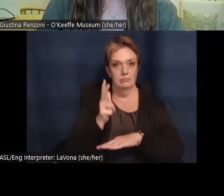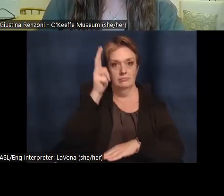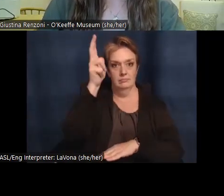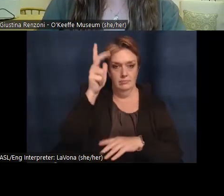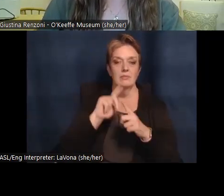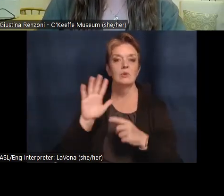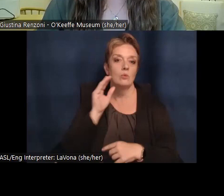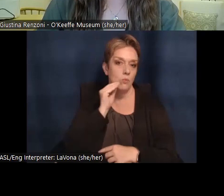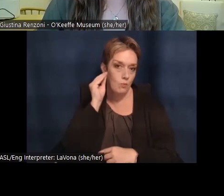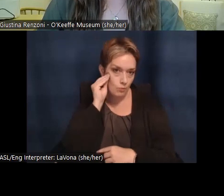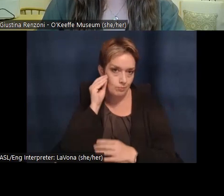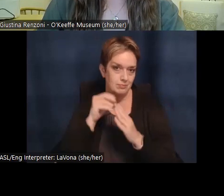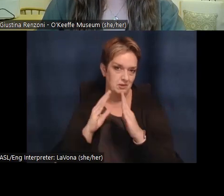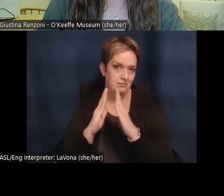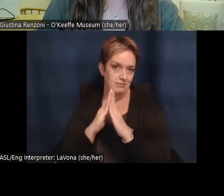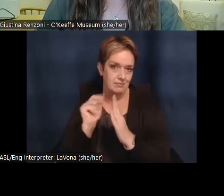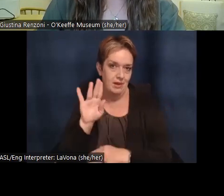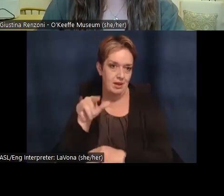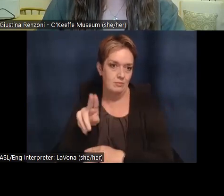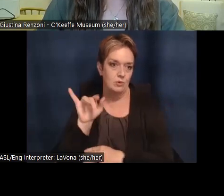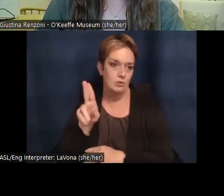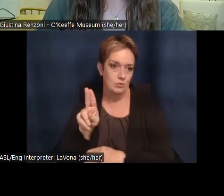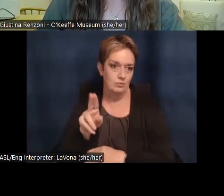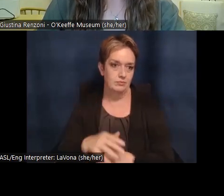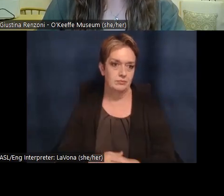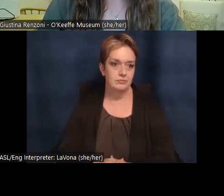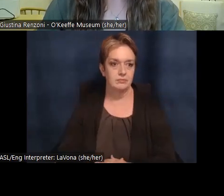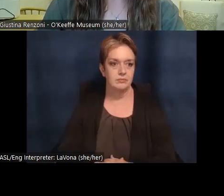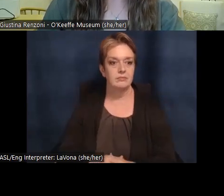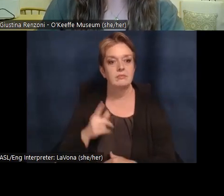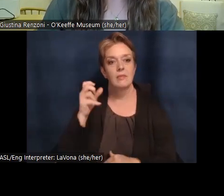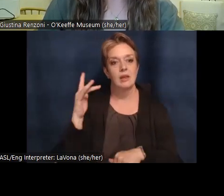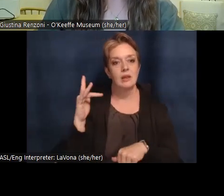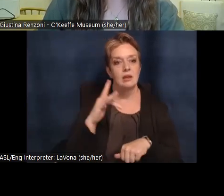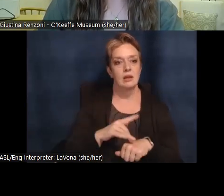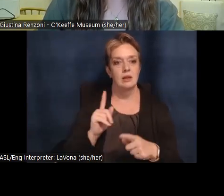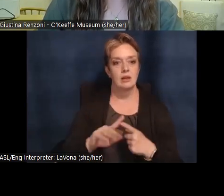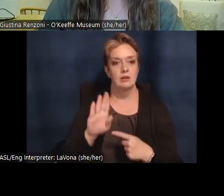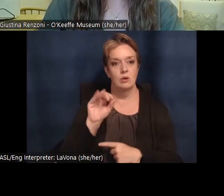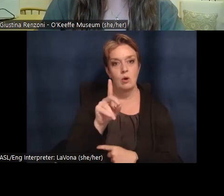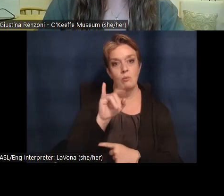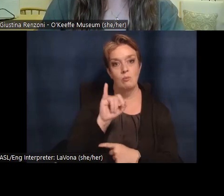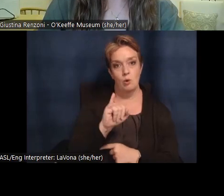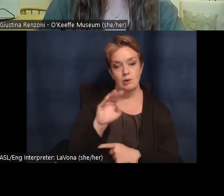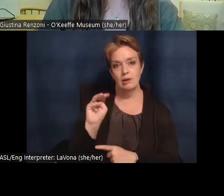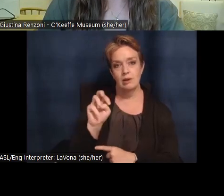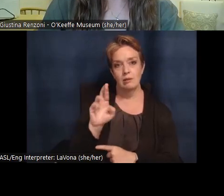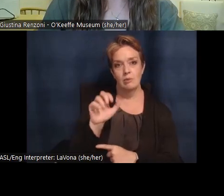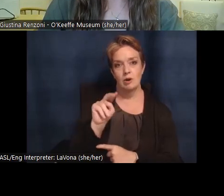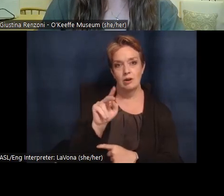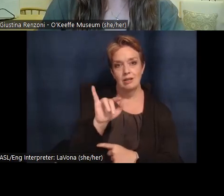While you're here, you may also consider visiting Bode's Mercantile, a mercantile that joined Abiquiú in 1919.